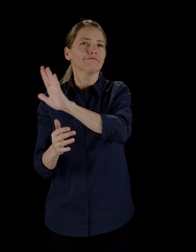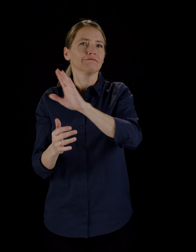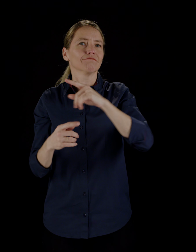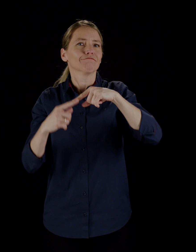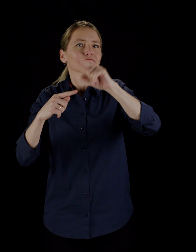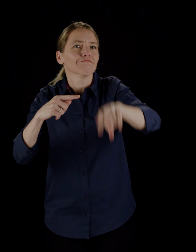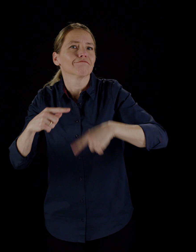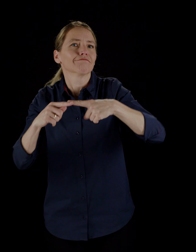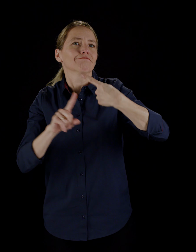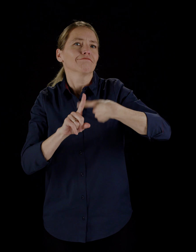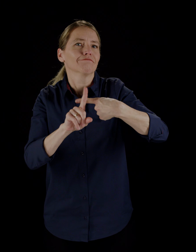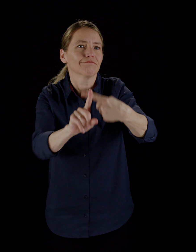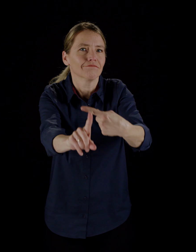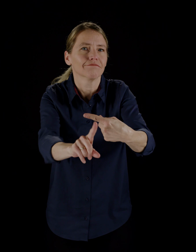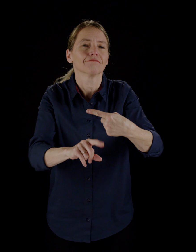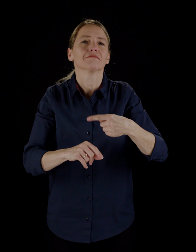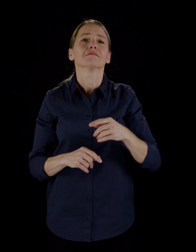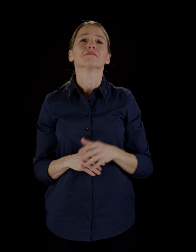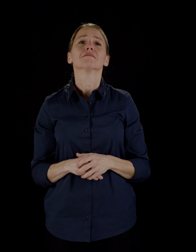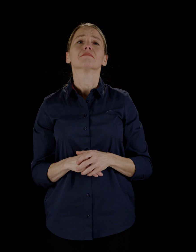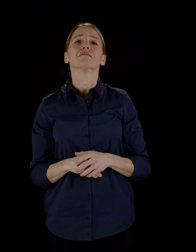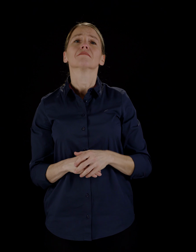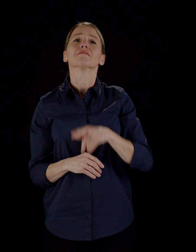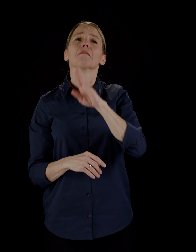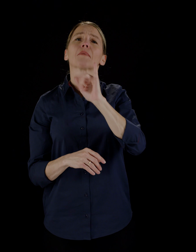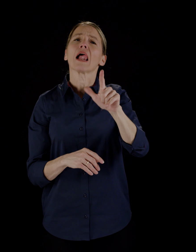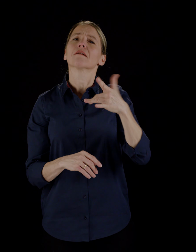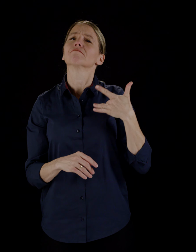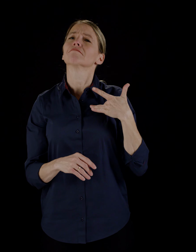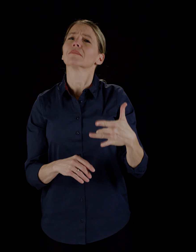on any day of the month, and they may vary by service provider.